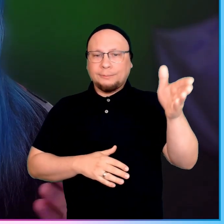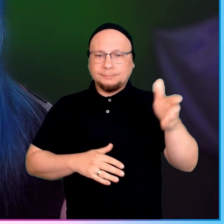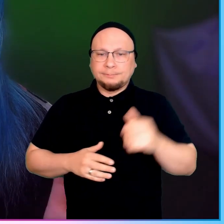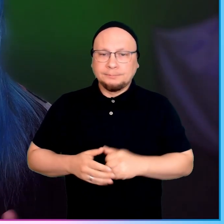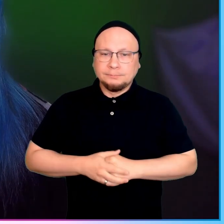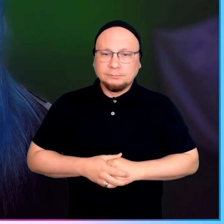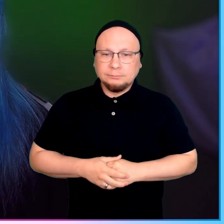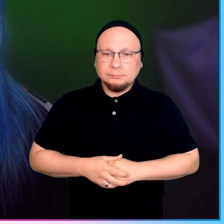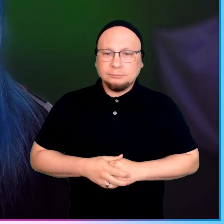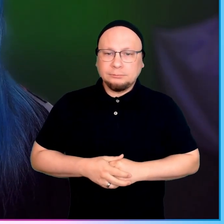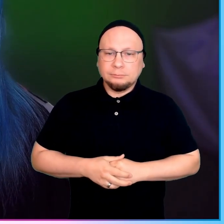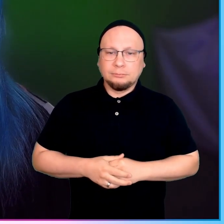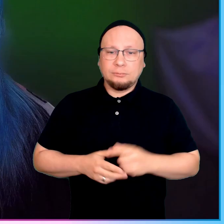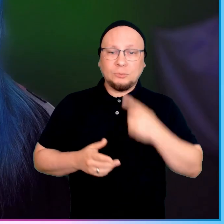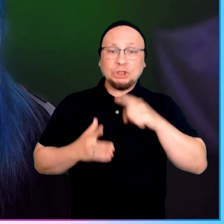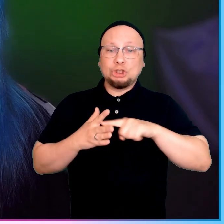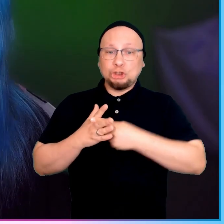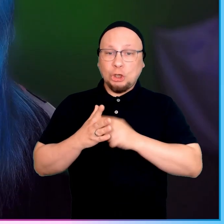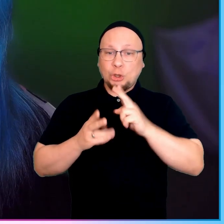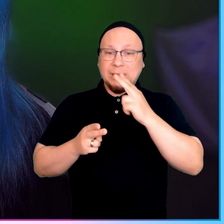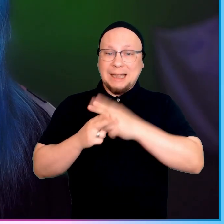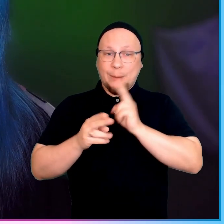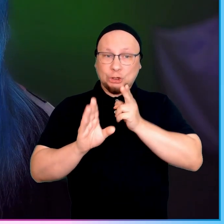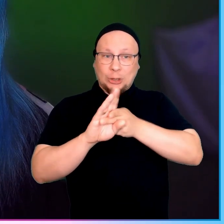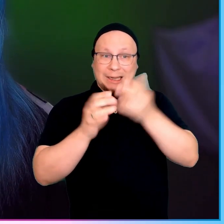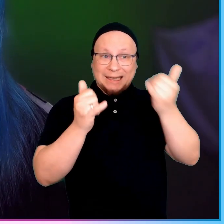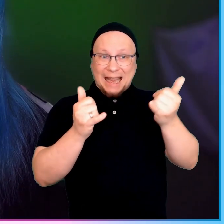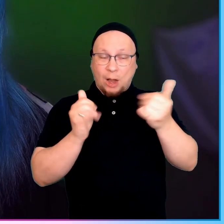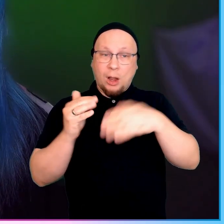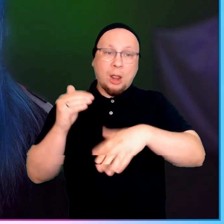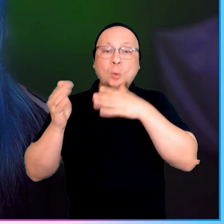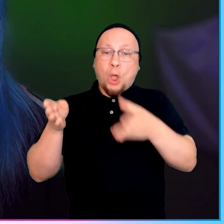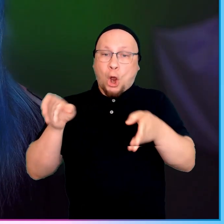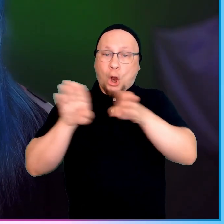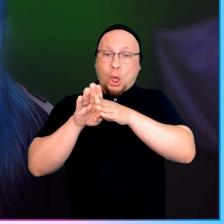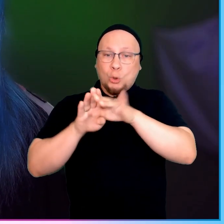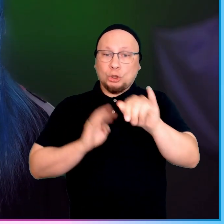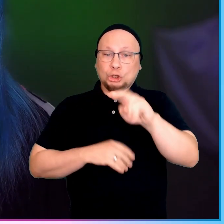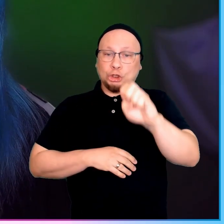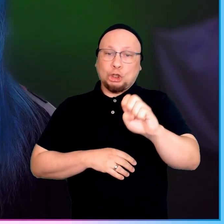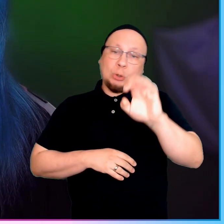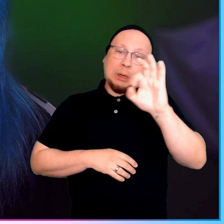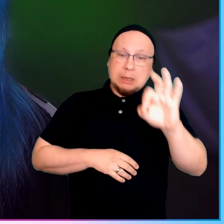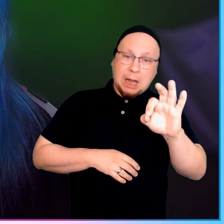You can enter between now and Sunday June 9th at 11:59 pm Eastern Daylight Time,